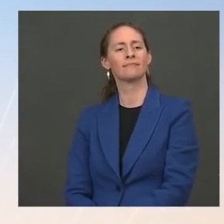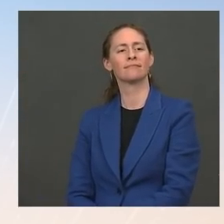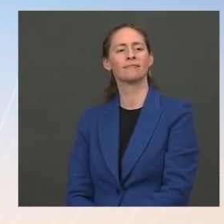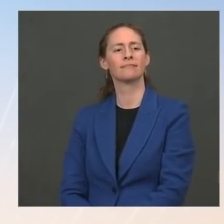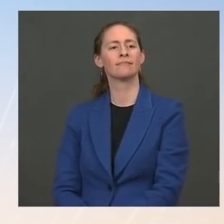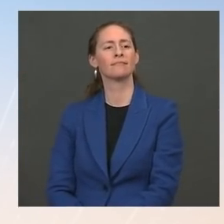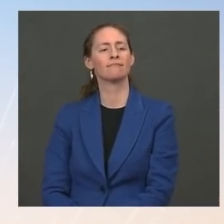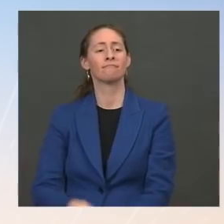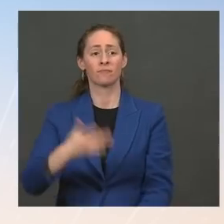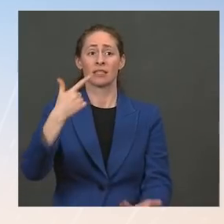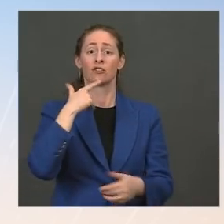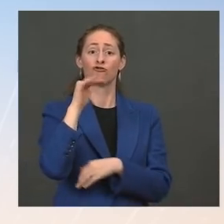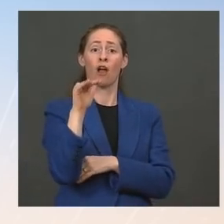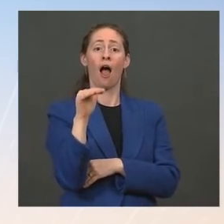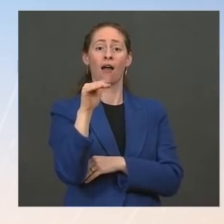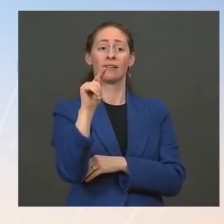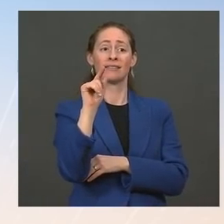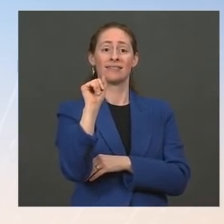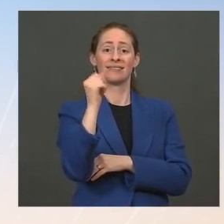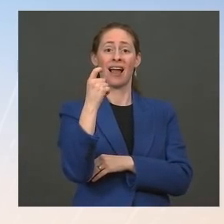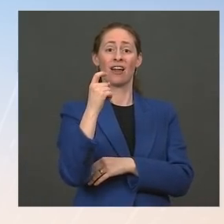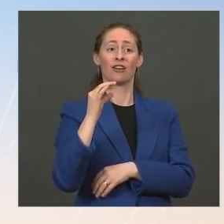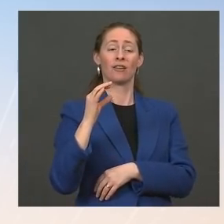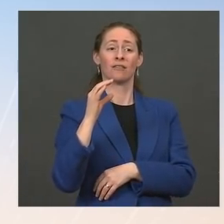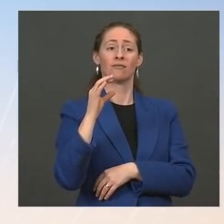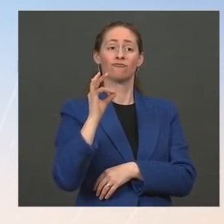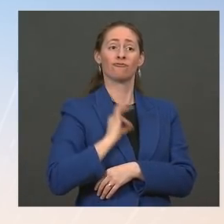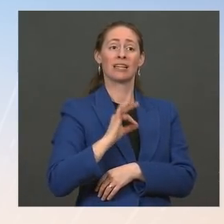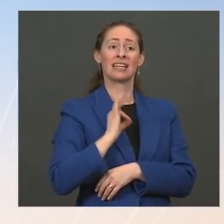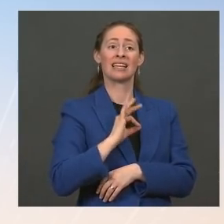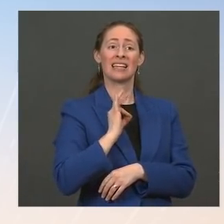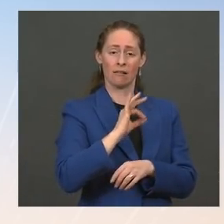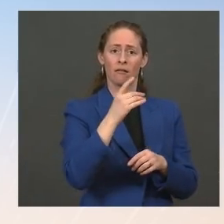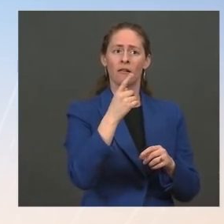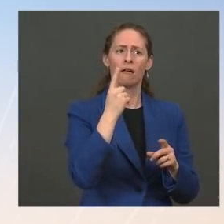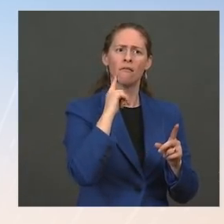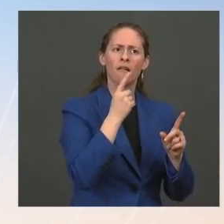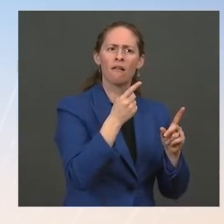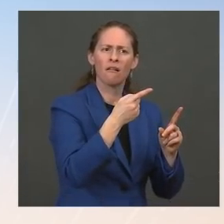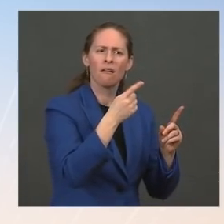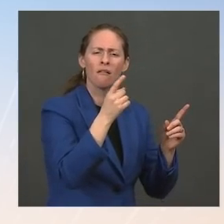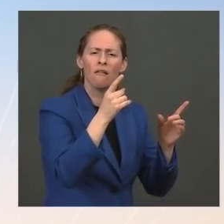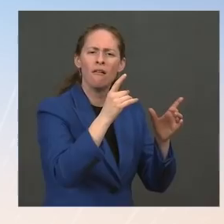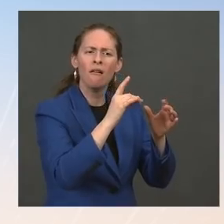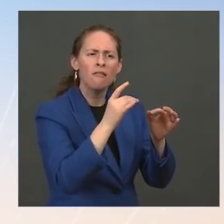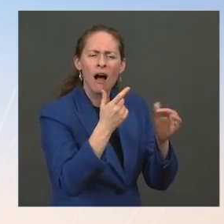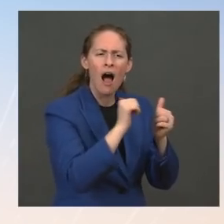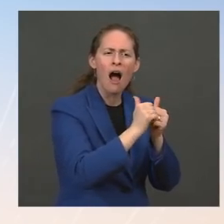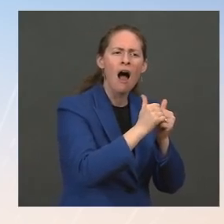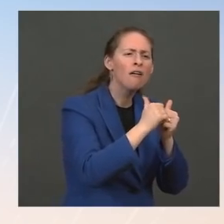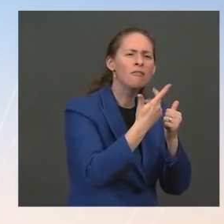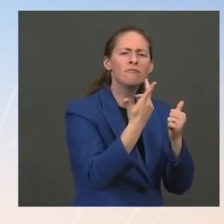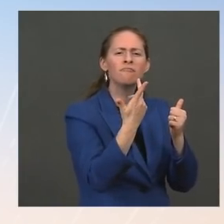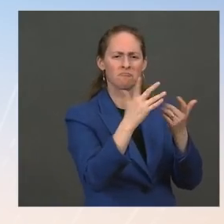How do you plan to address some of the challenges the party has faced since selling its agenda? Ms. Psaki: Well, I would say, in my experience here --